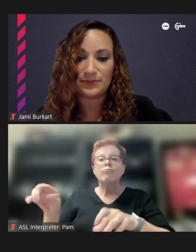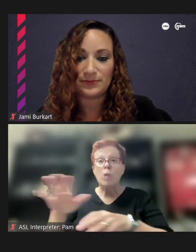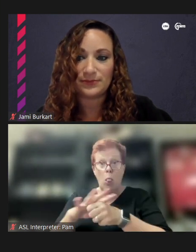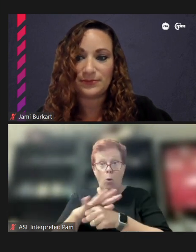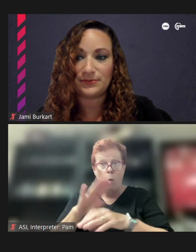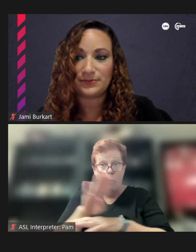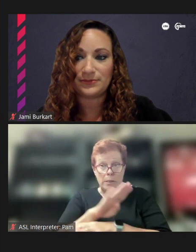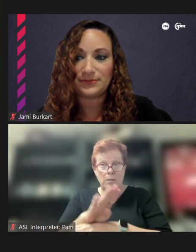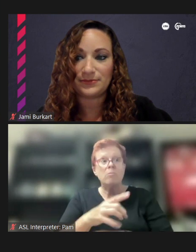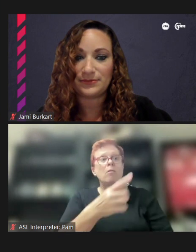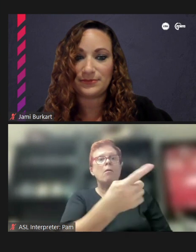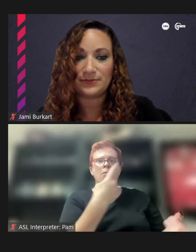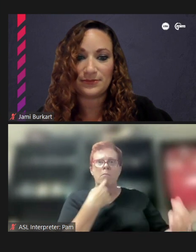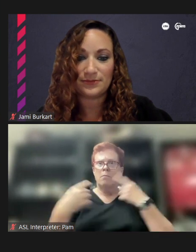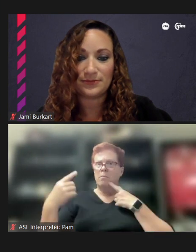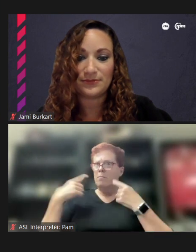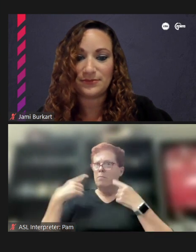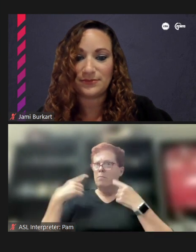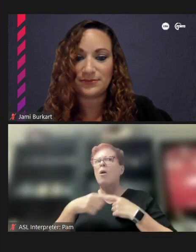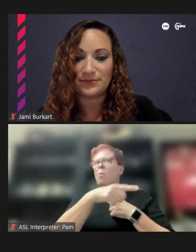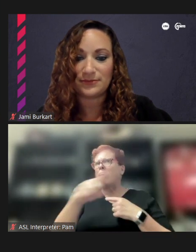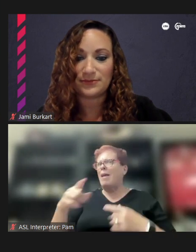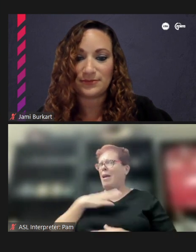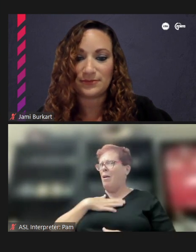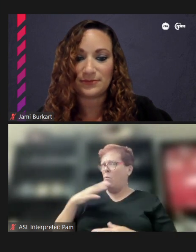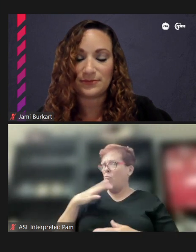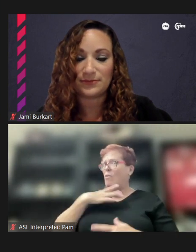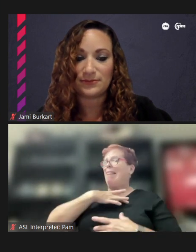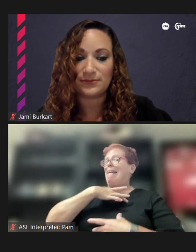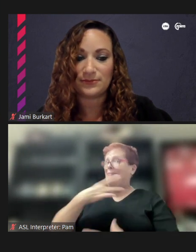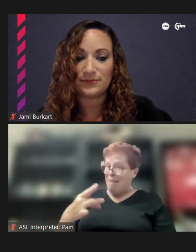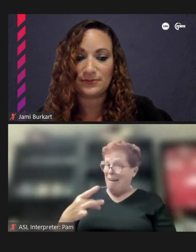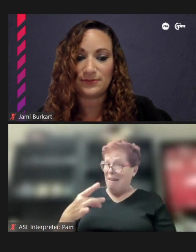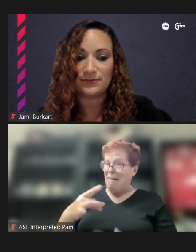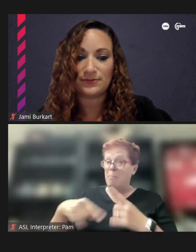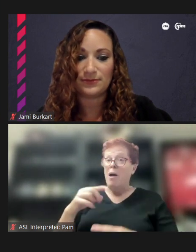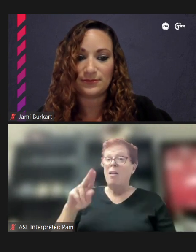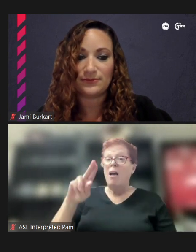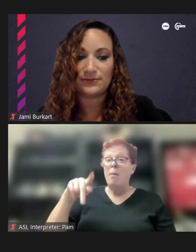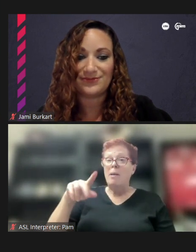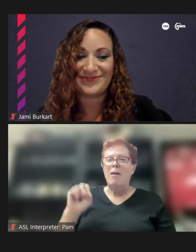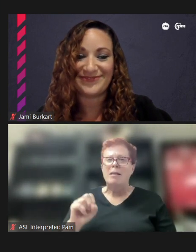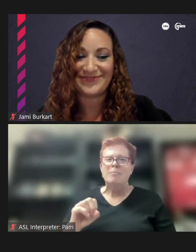one thing they kind of admire about Uptown is it's grittiness, you know? It's kind of the